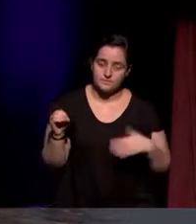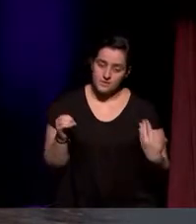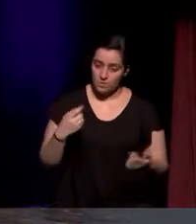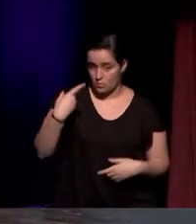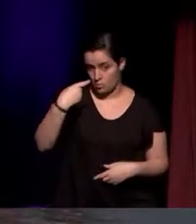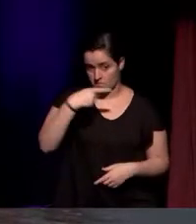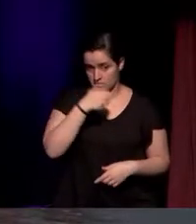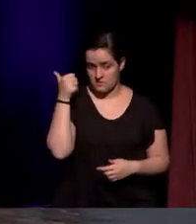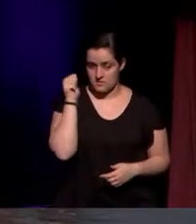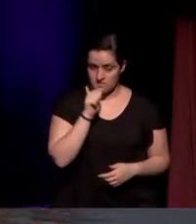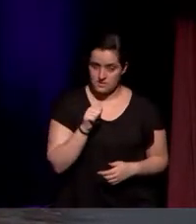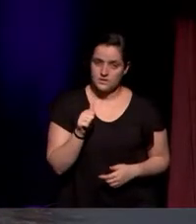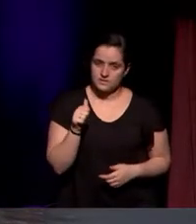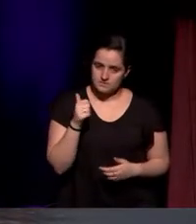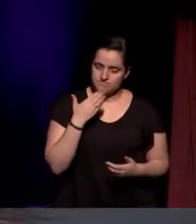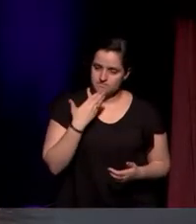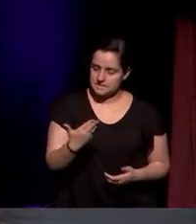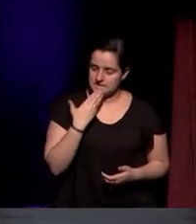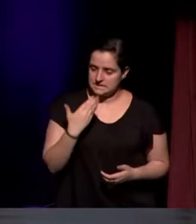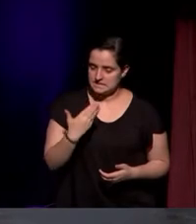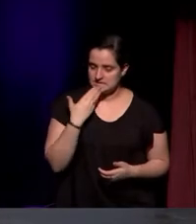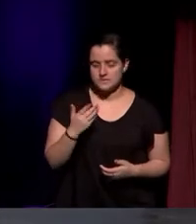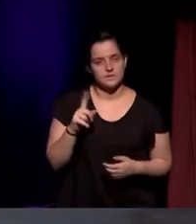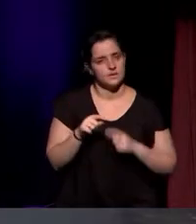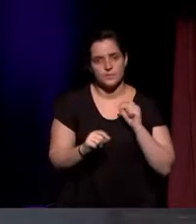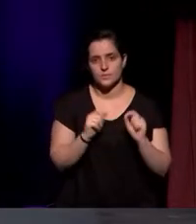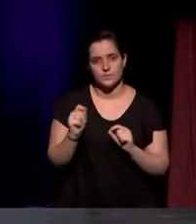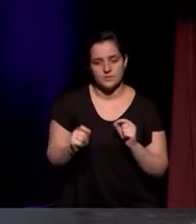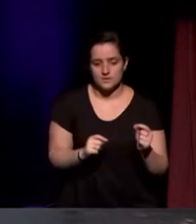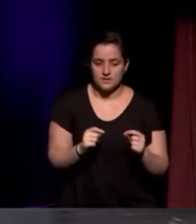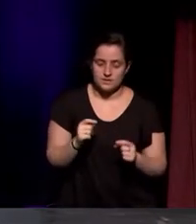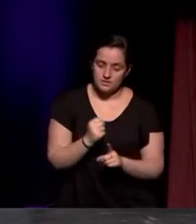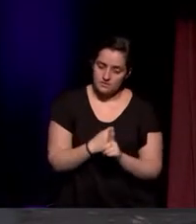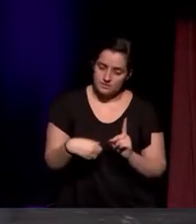that feminists ask, which is a desire of Lebanese civil society,